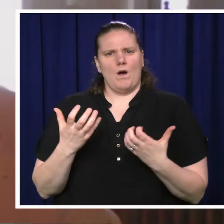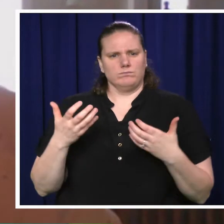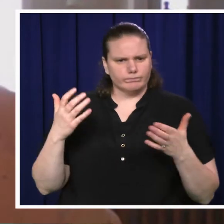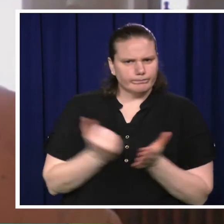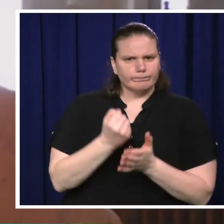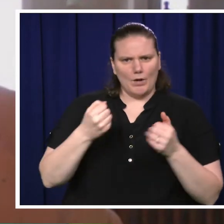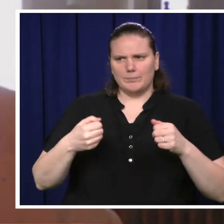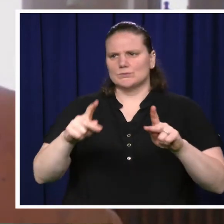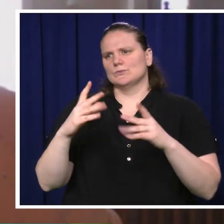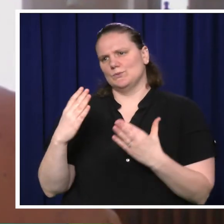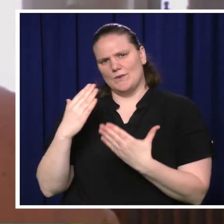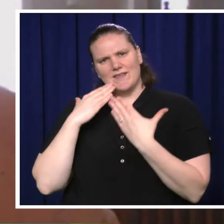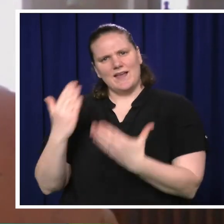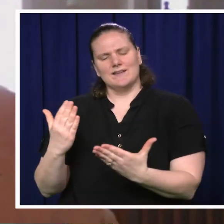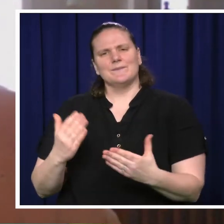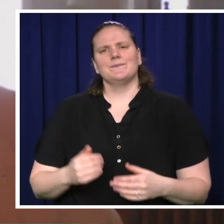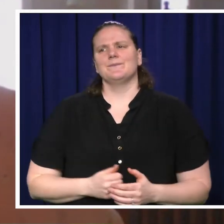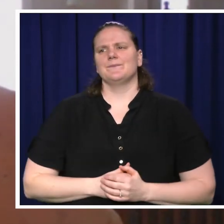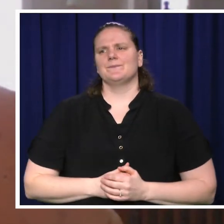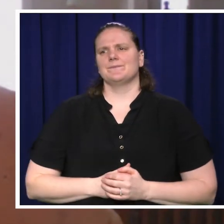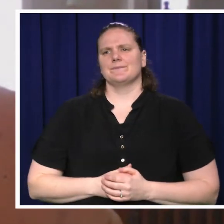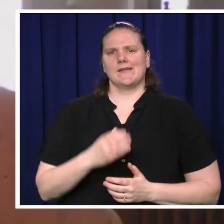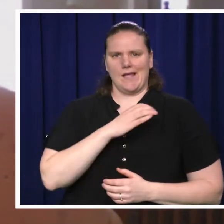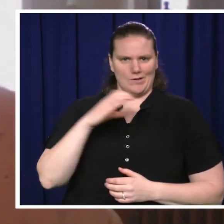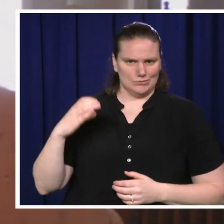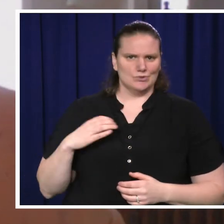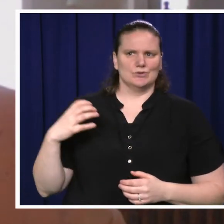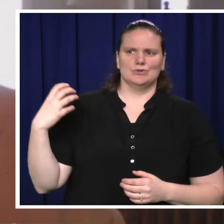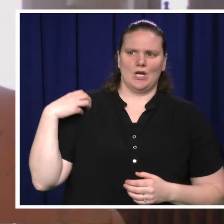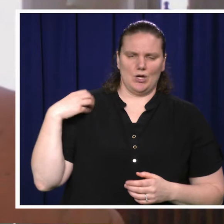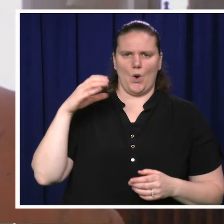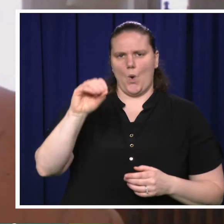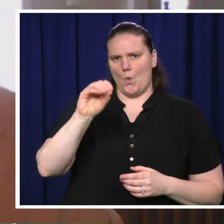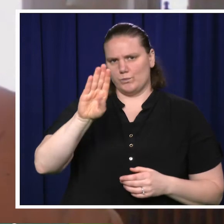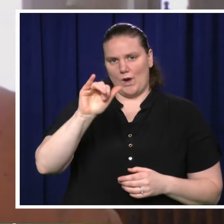And I want to just take this opportunity to thank Council